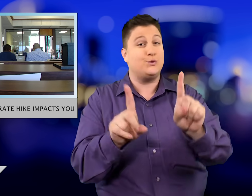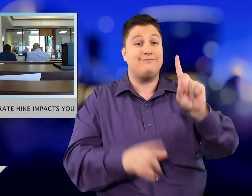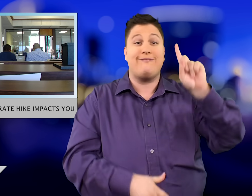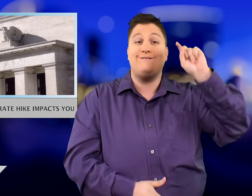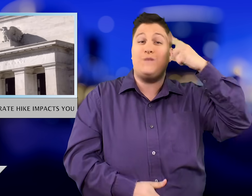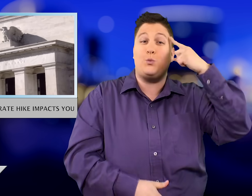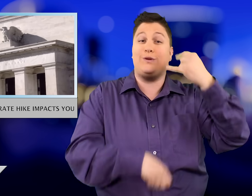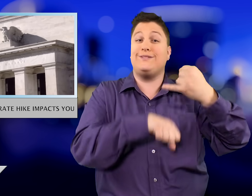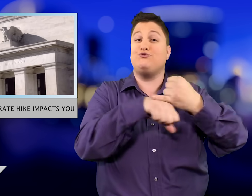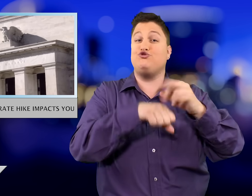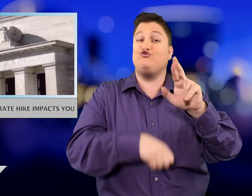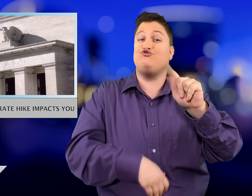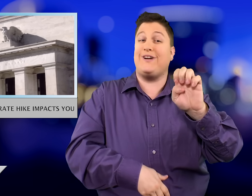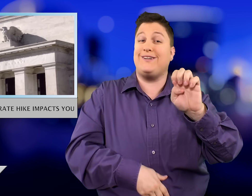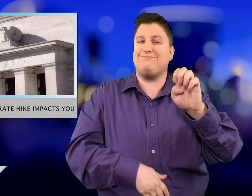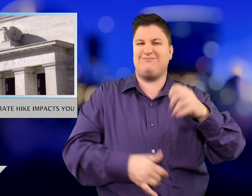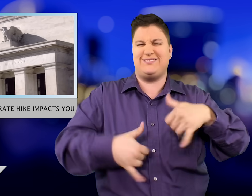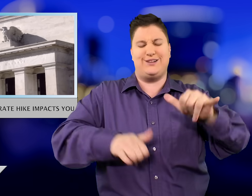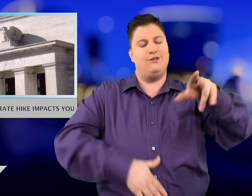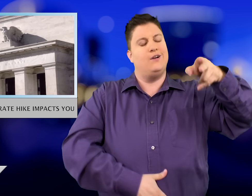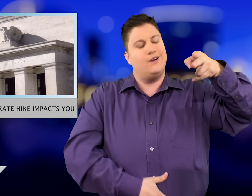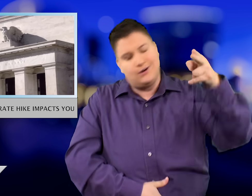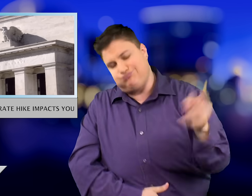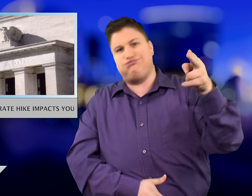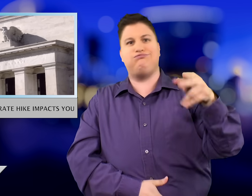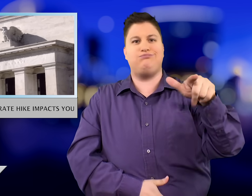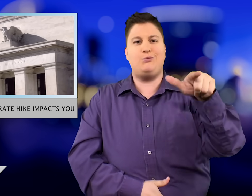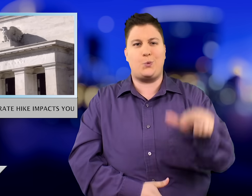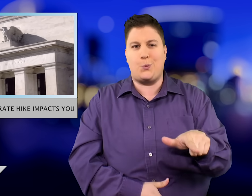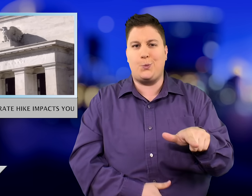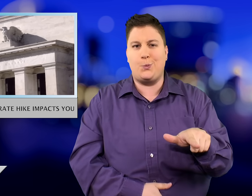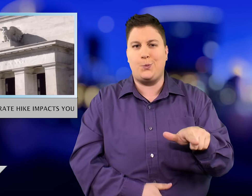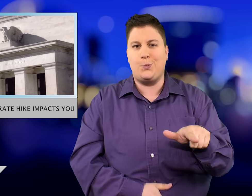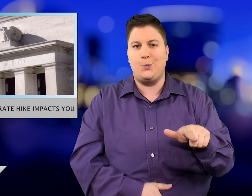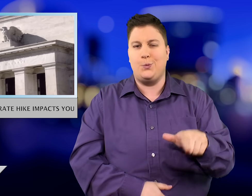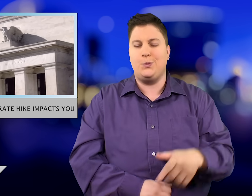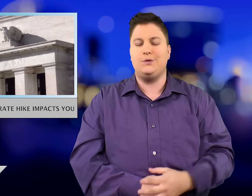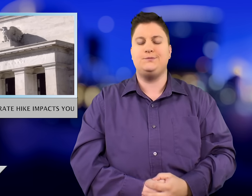However despite the increase, federal interest rates are still at historically low levels.